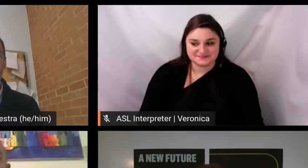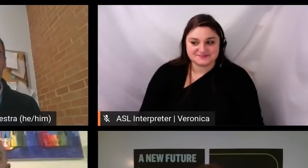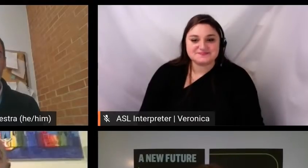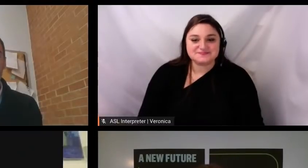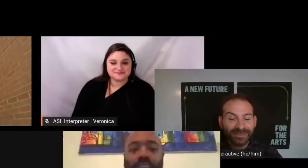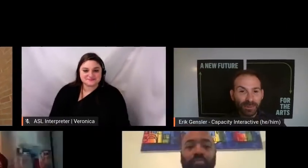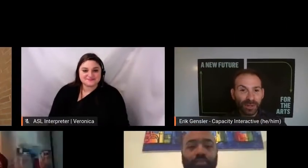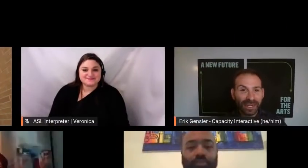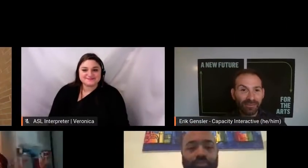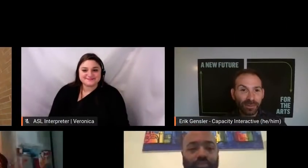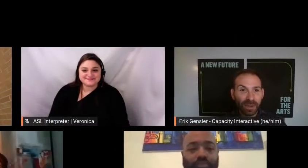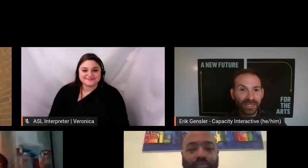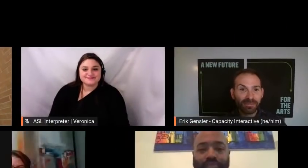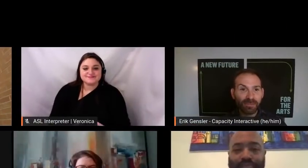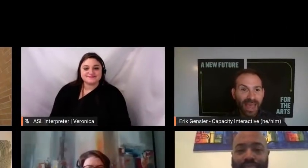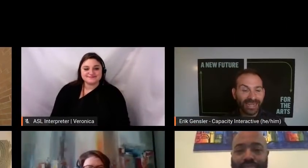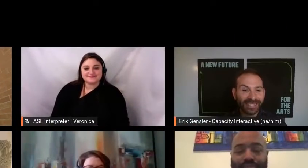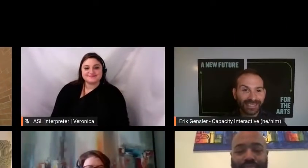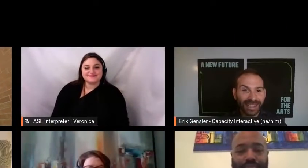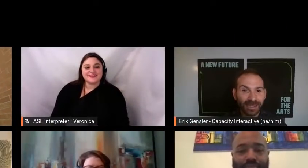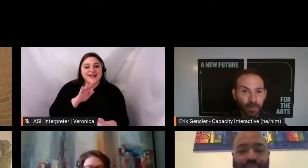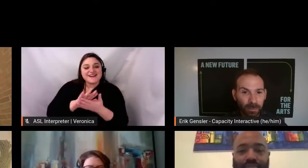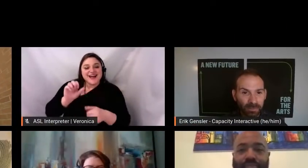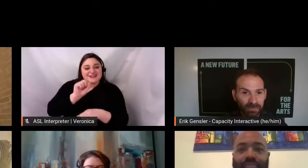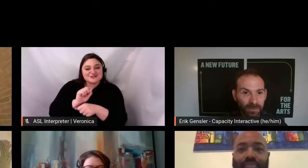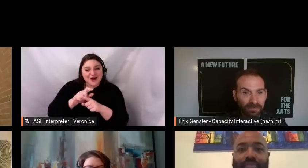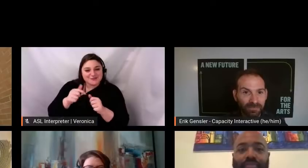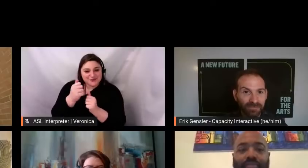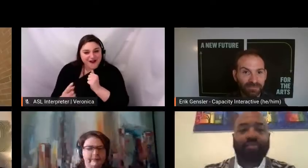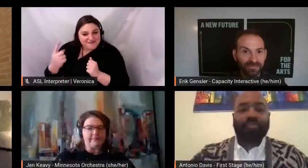Nice job, everybody. I'm gonna bring everybody back now.